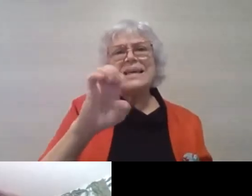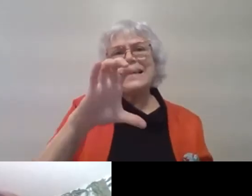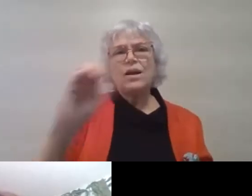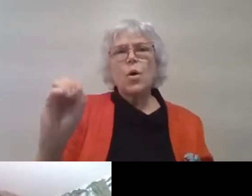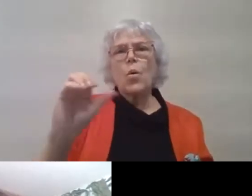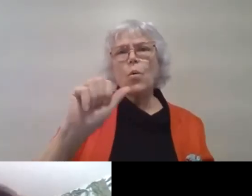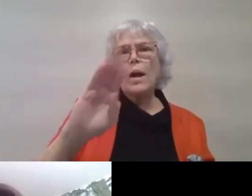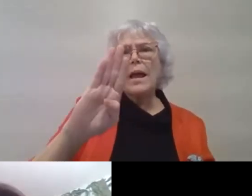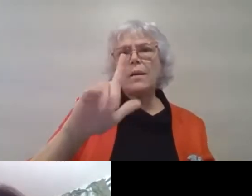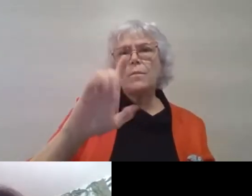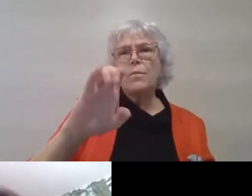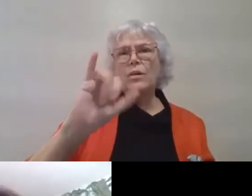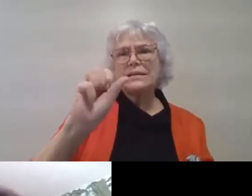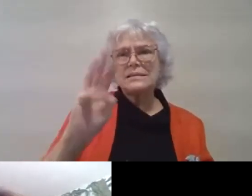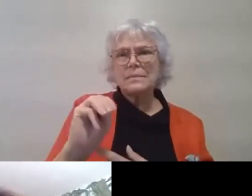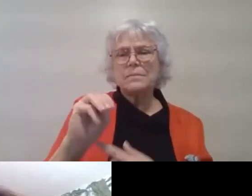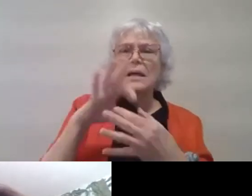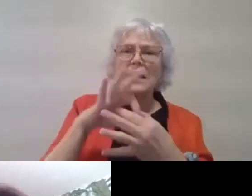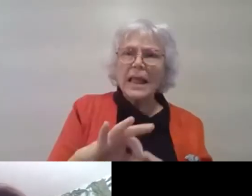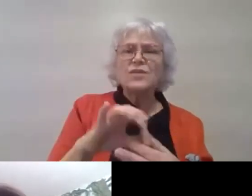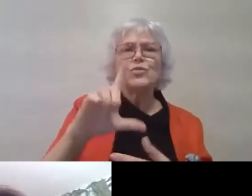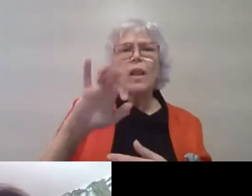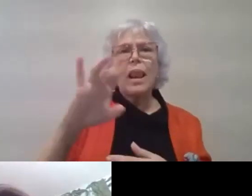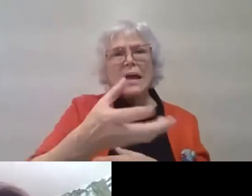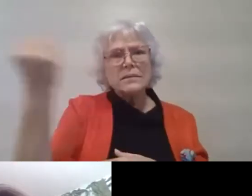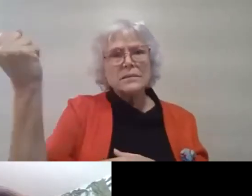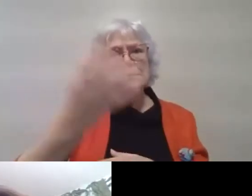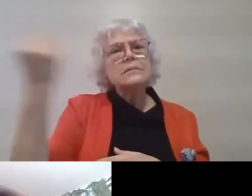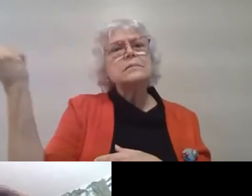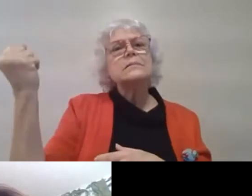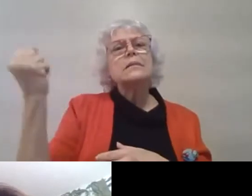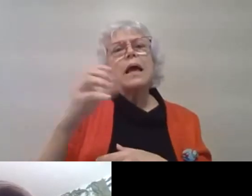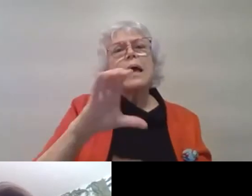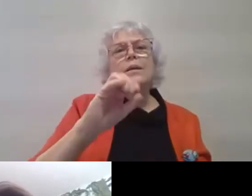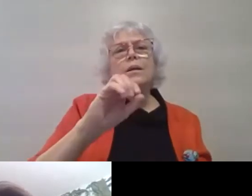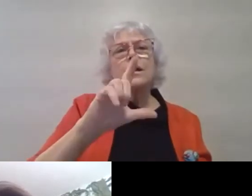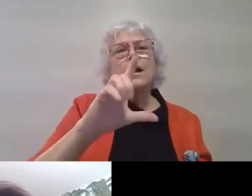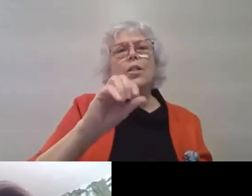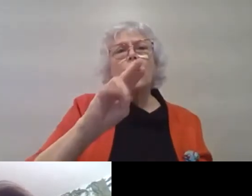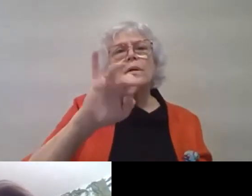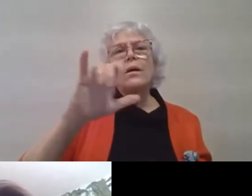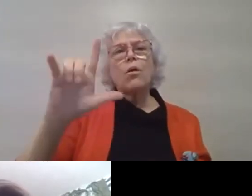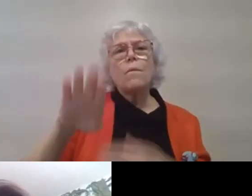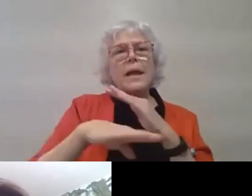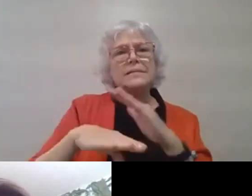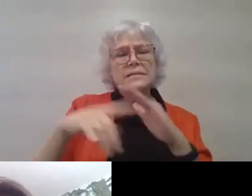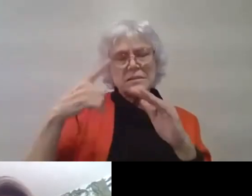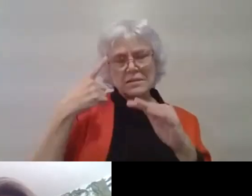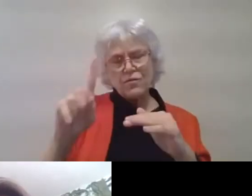How is eco-ableism connected to eugenics, land dispossession and the colonial basis of environmental conservation?